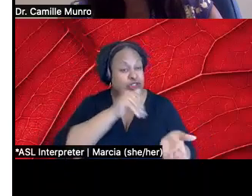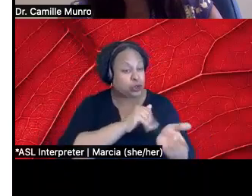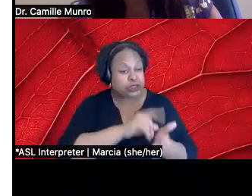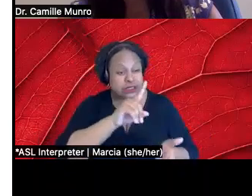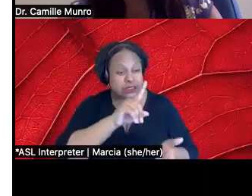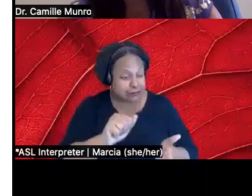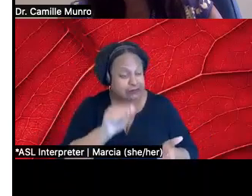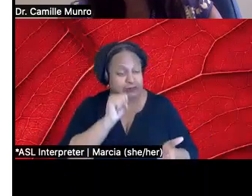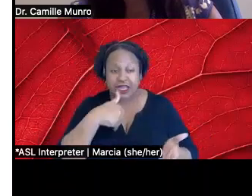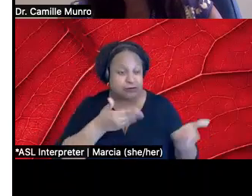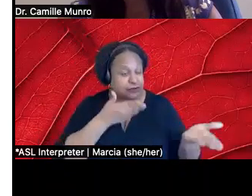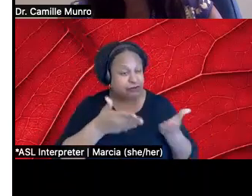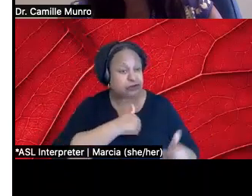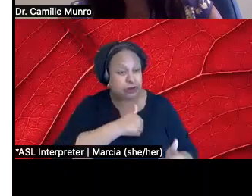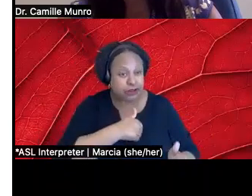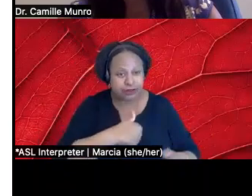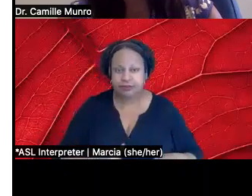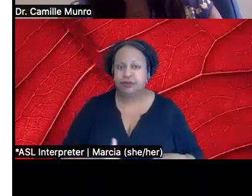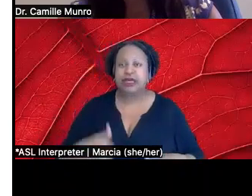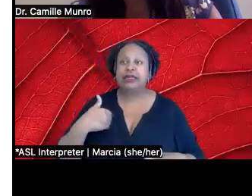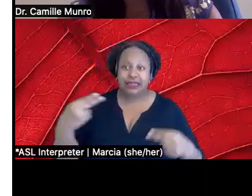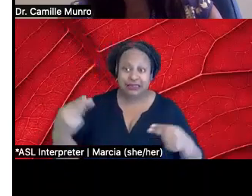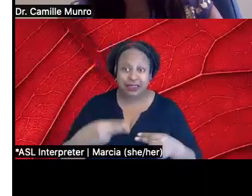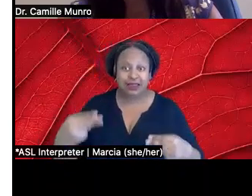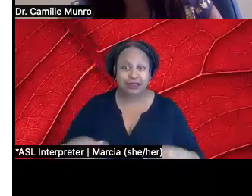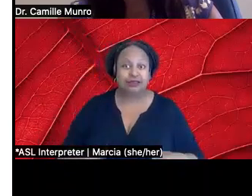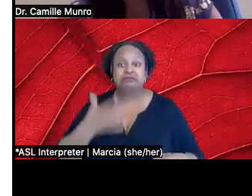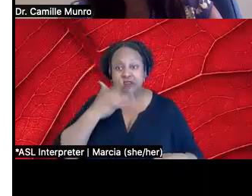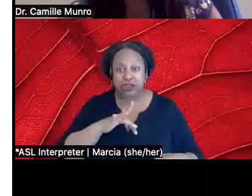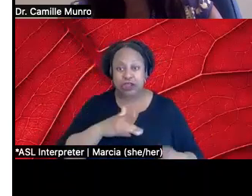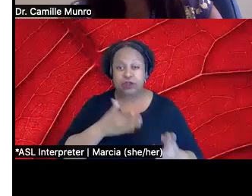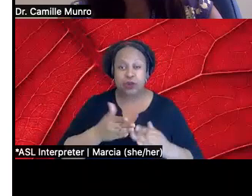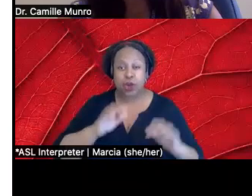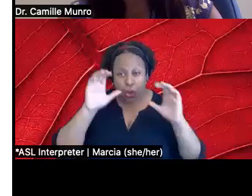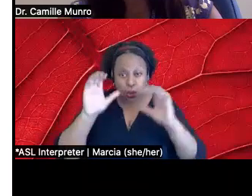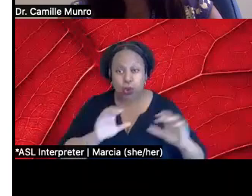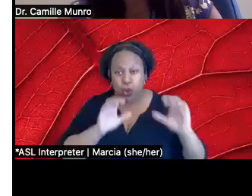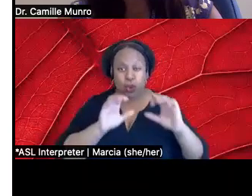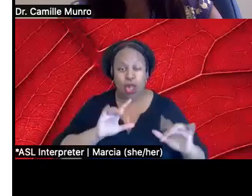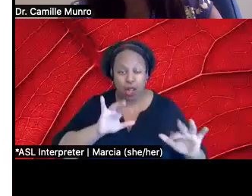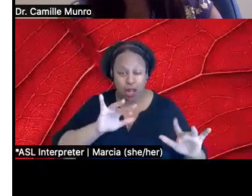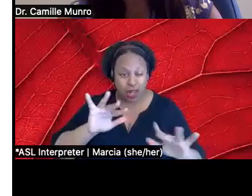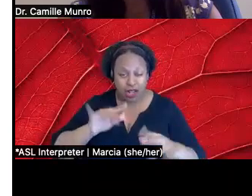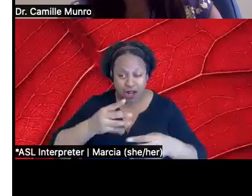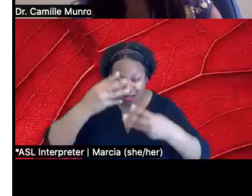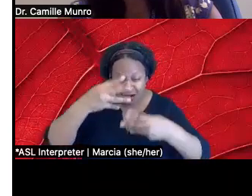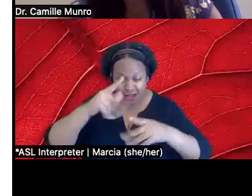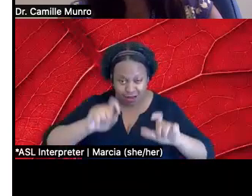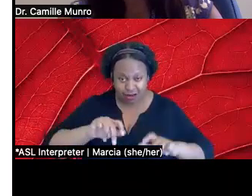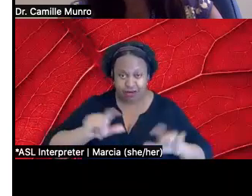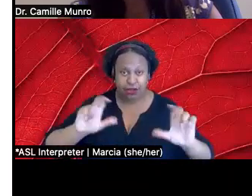Thankfully, and this was through Google searching of my own I came to the C.A.P.D.